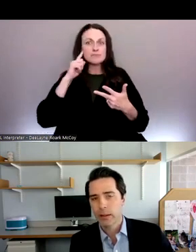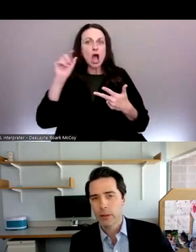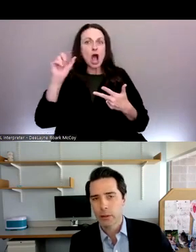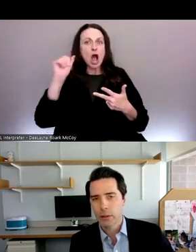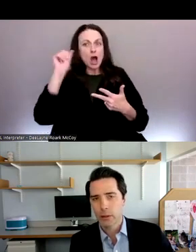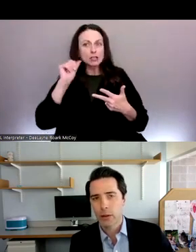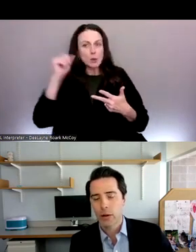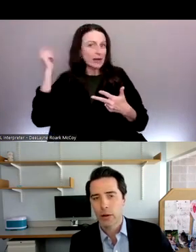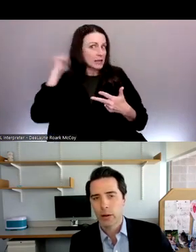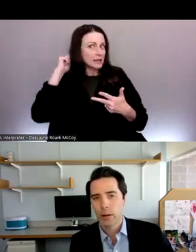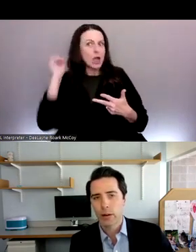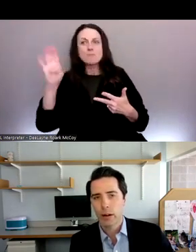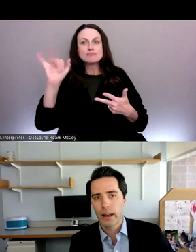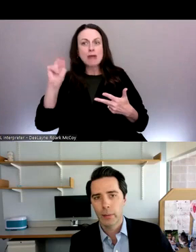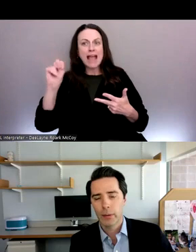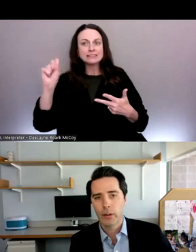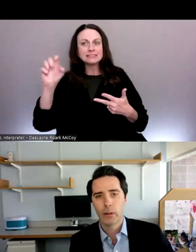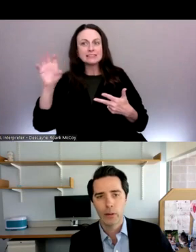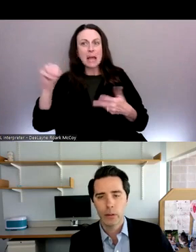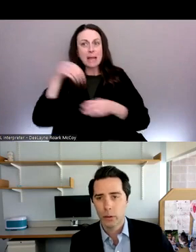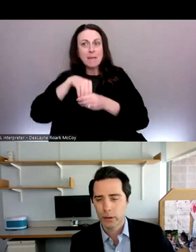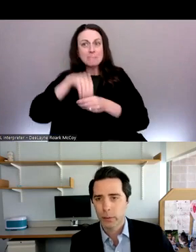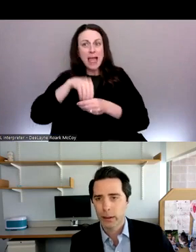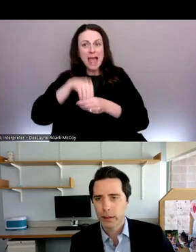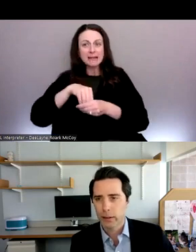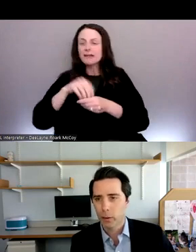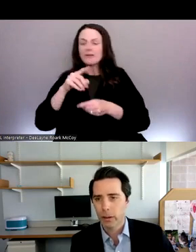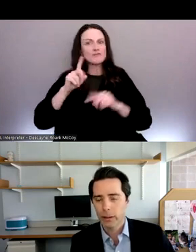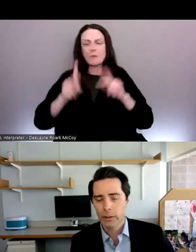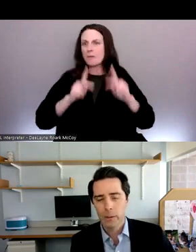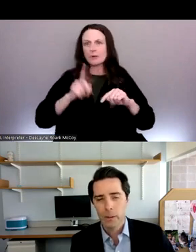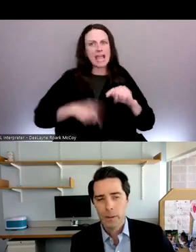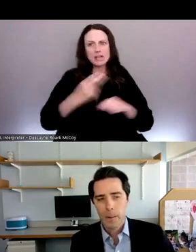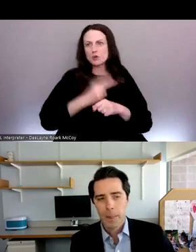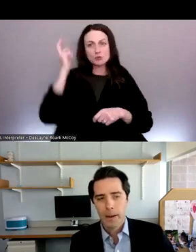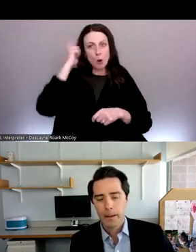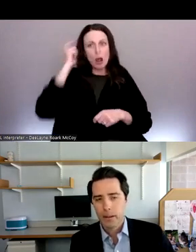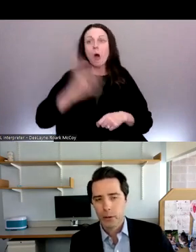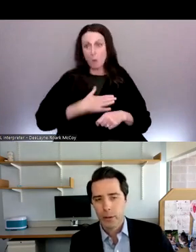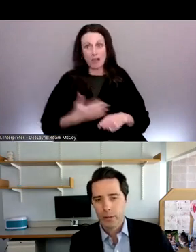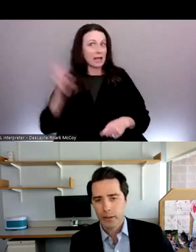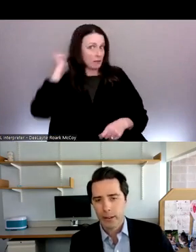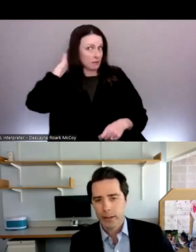individuals who are unable to use Cochlear implants and willing